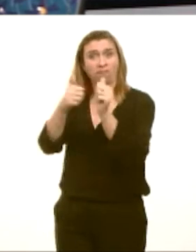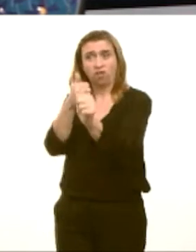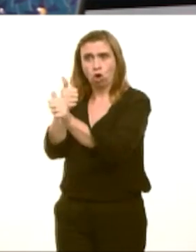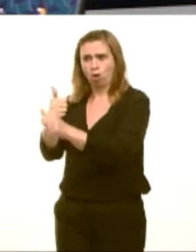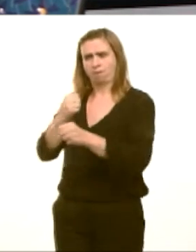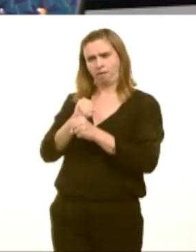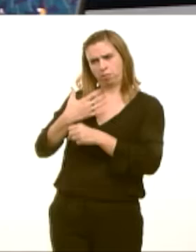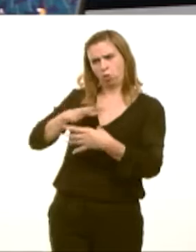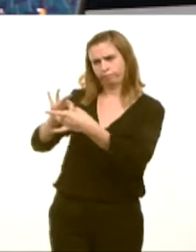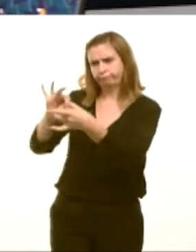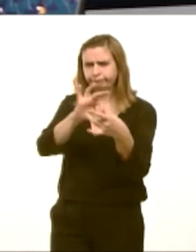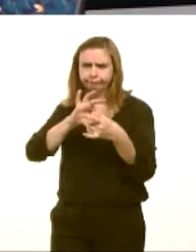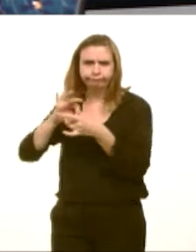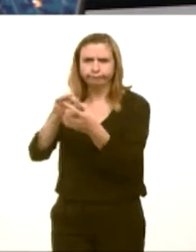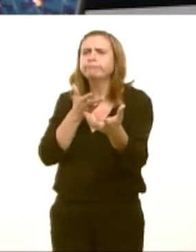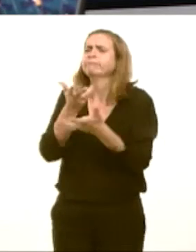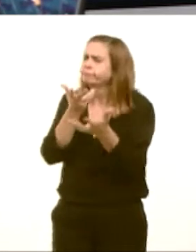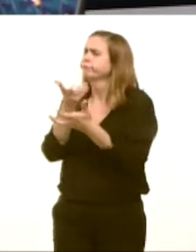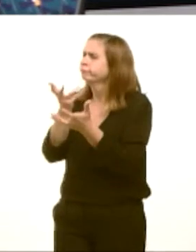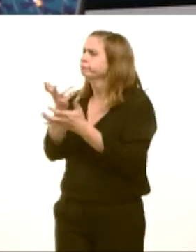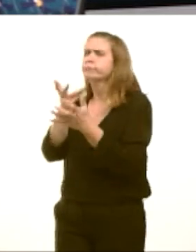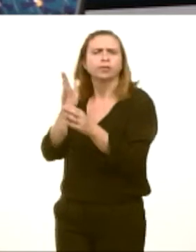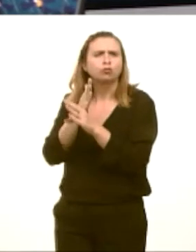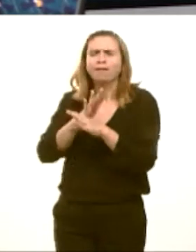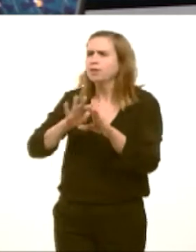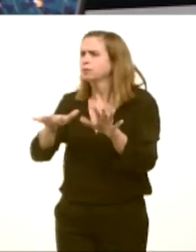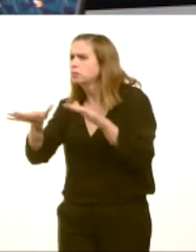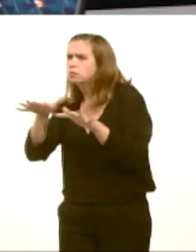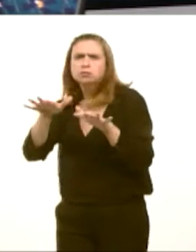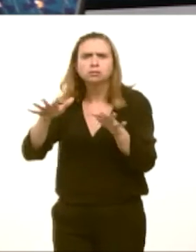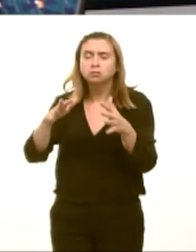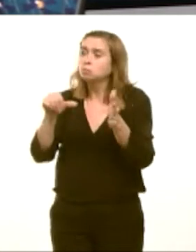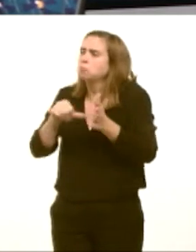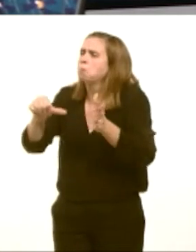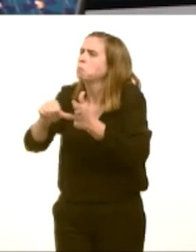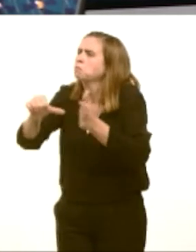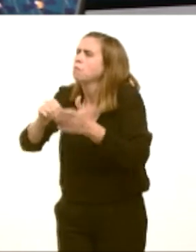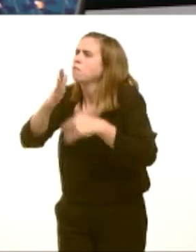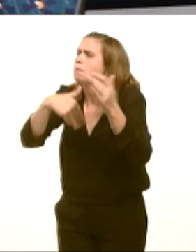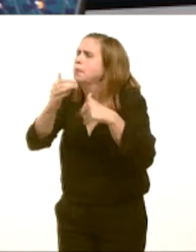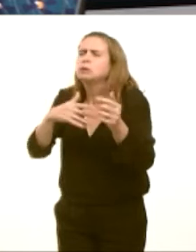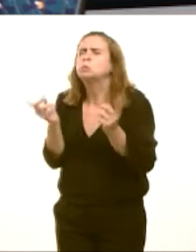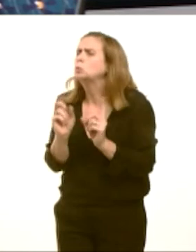representatives from across the private sector and to identify issues that were a problem for them.